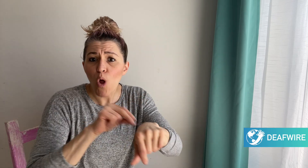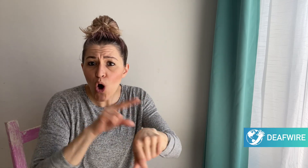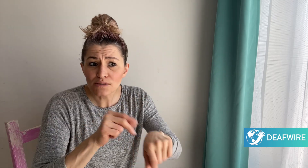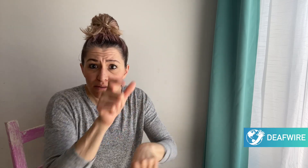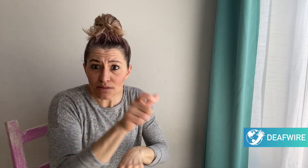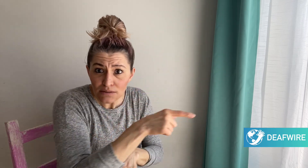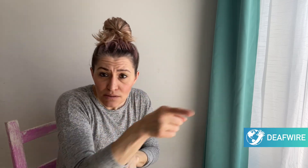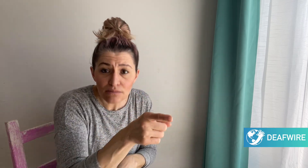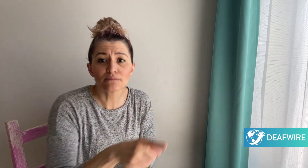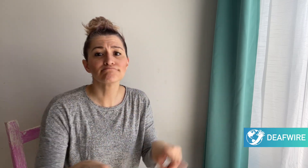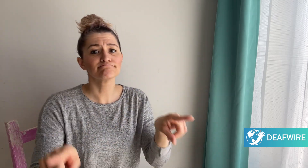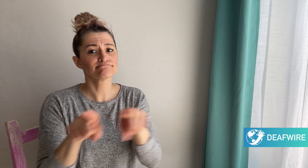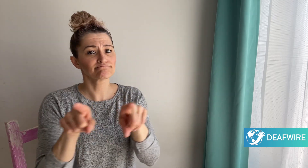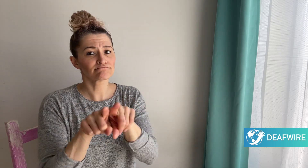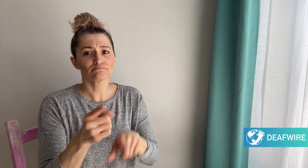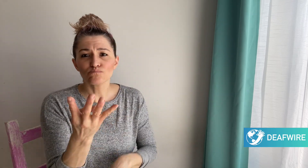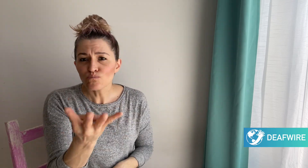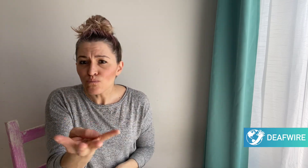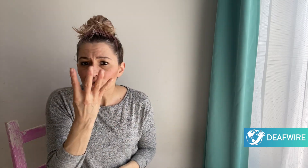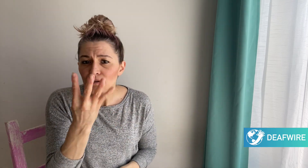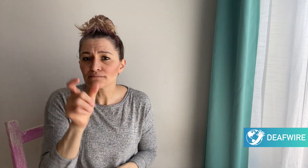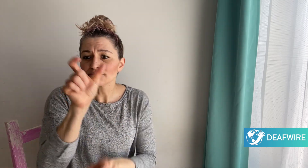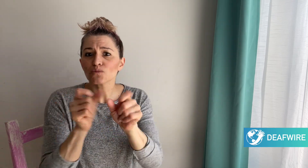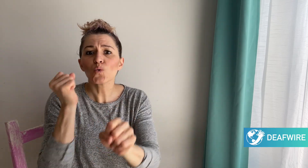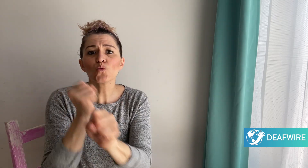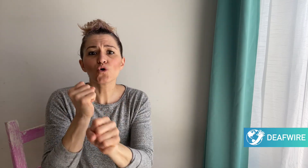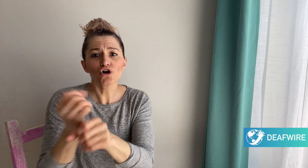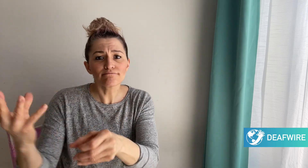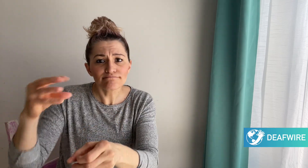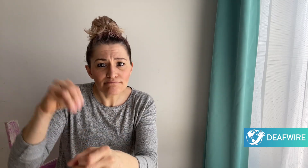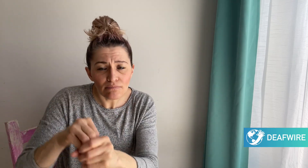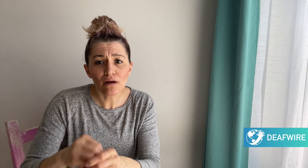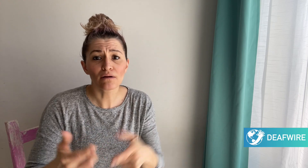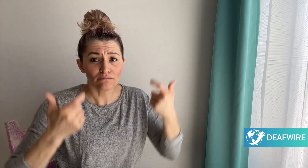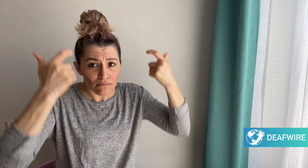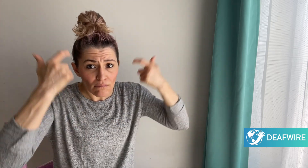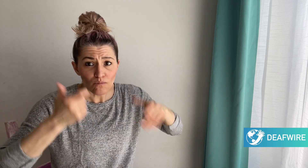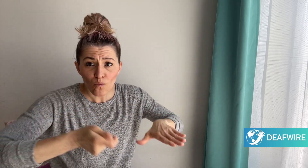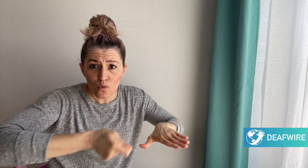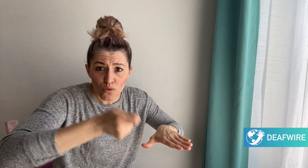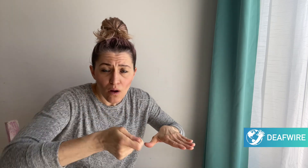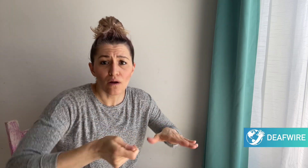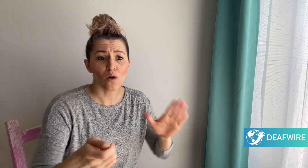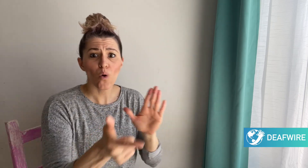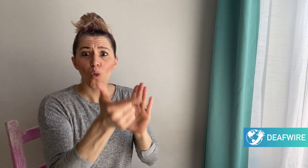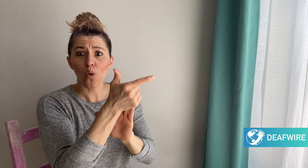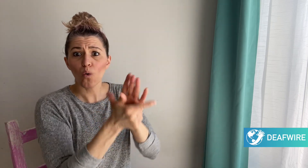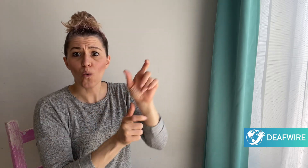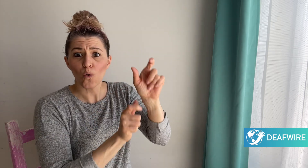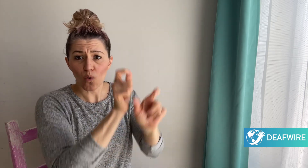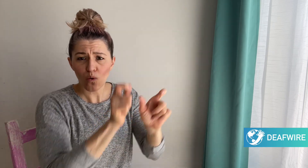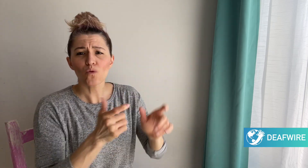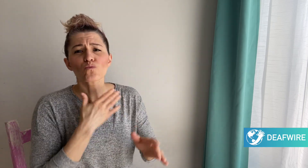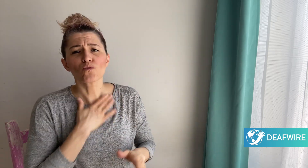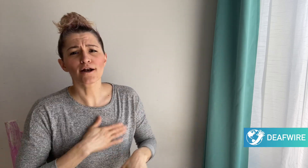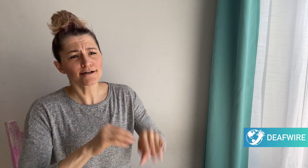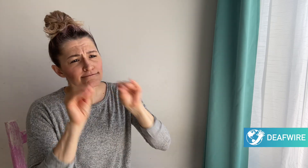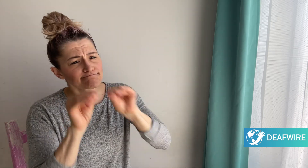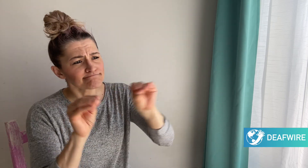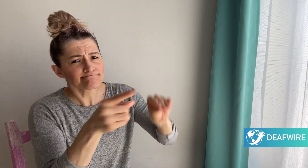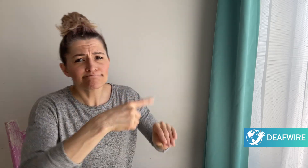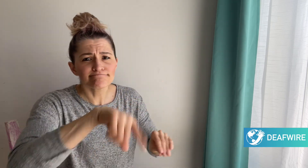police officers, prison staff, judges, and lawyers